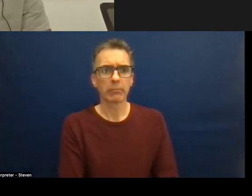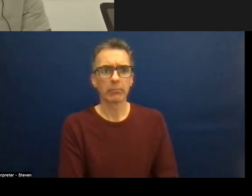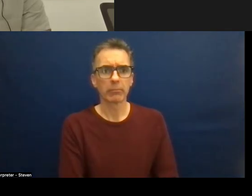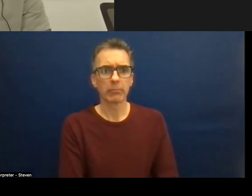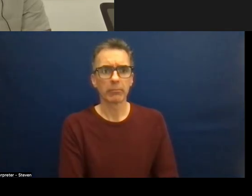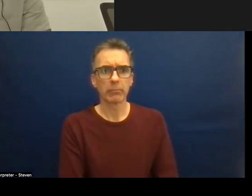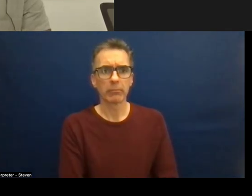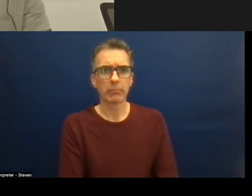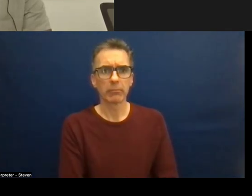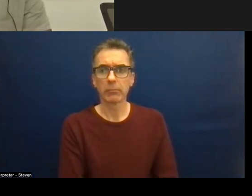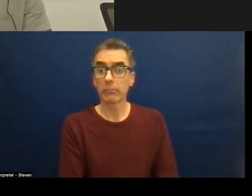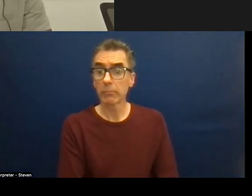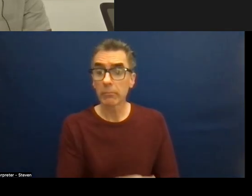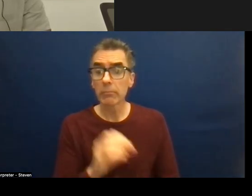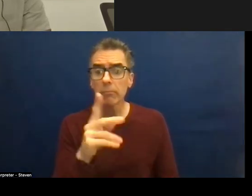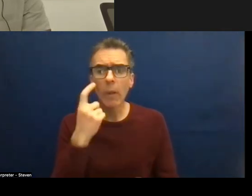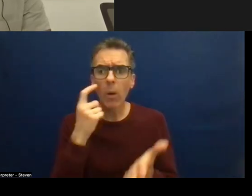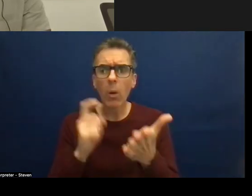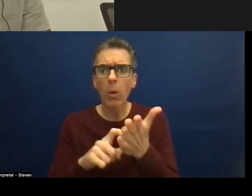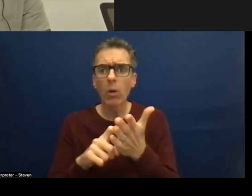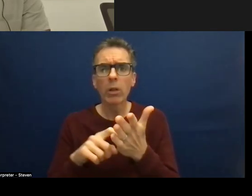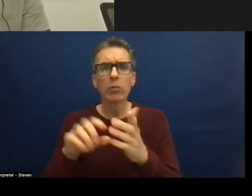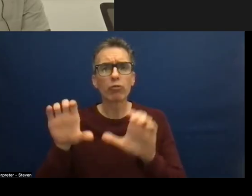I had a few other comments in the chat we had,